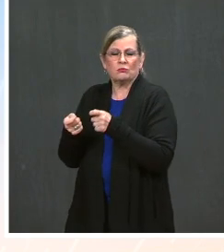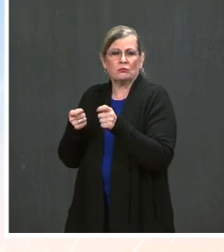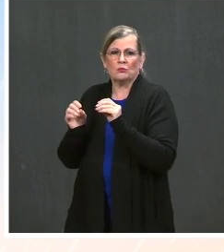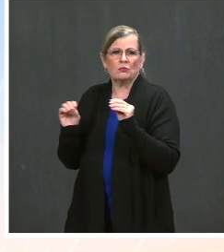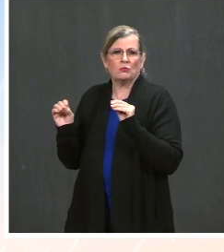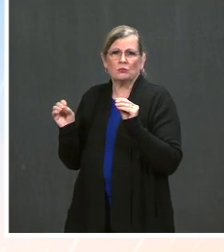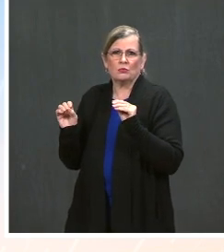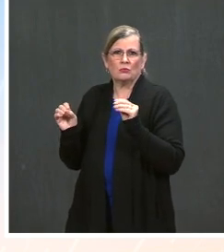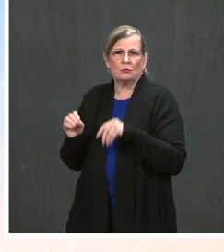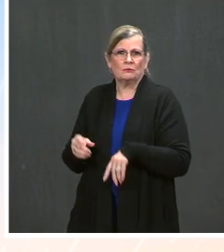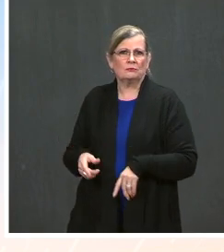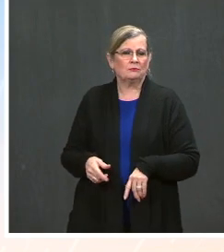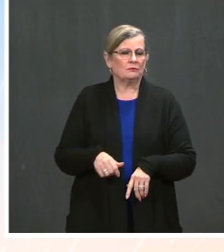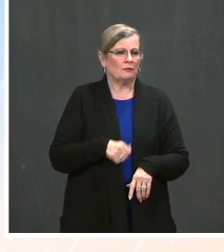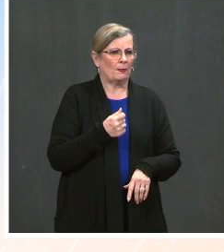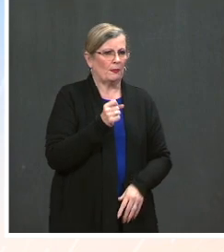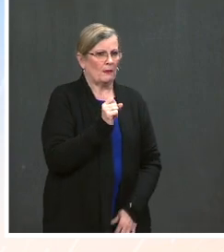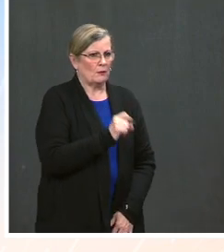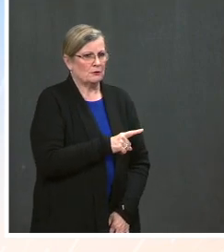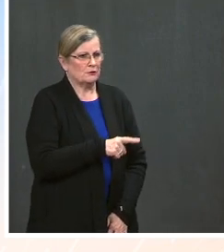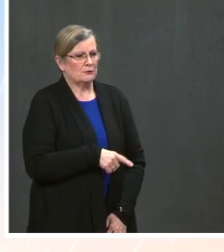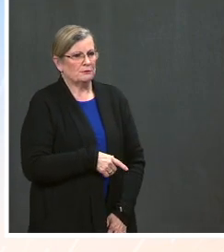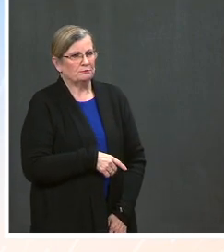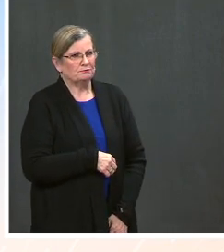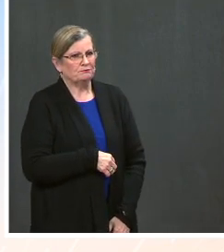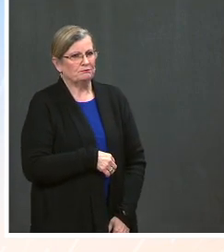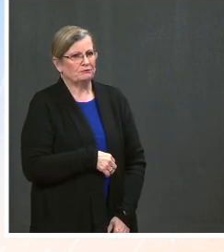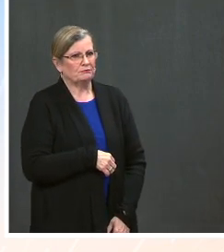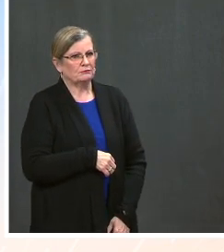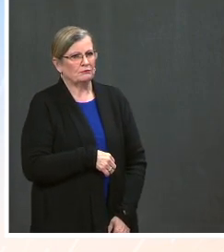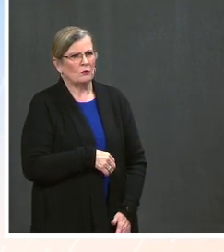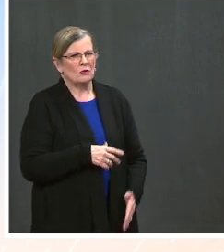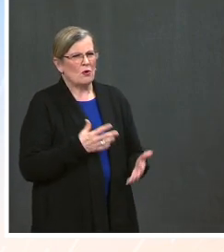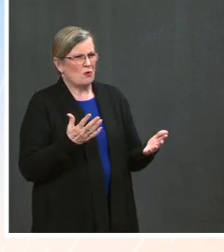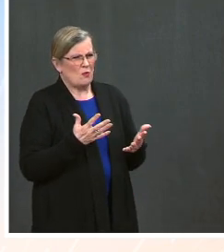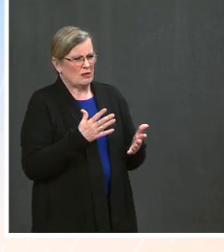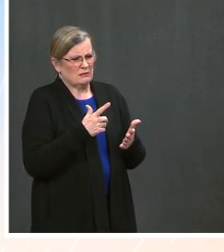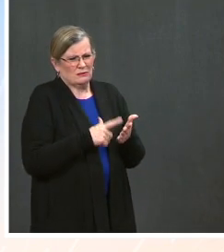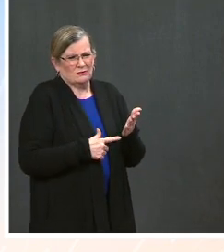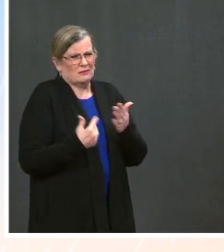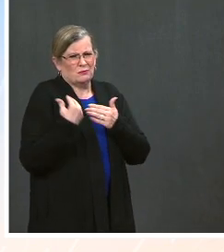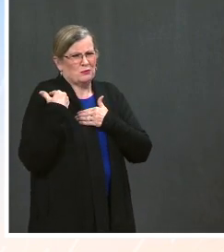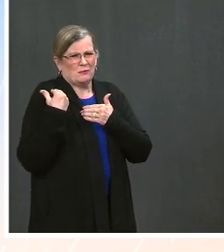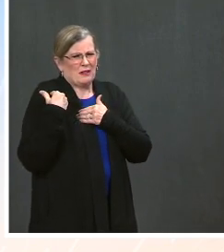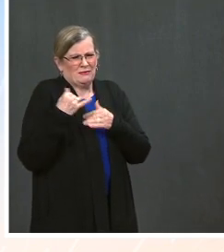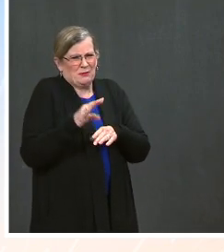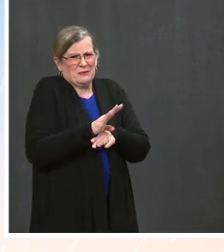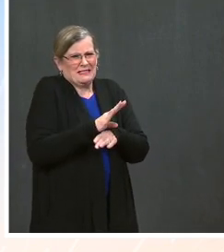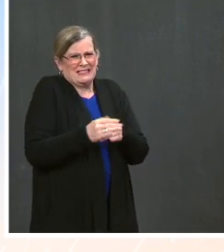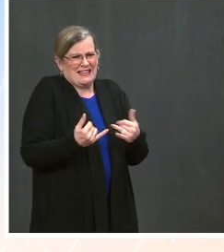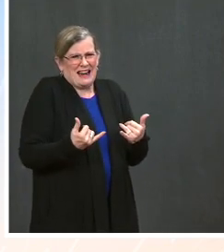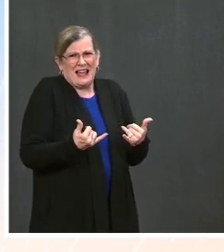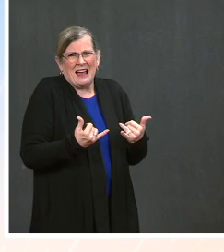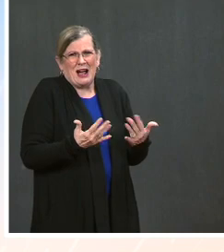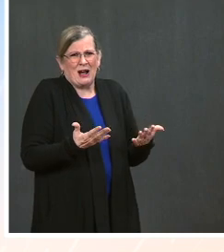the responsibility of businesses is in this debate? Ms. Psaki: They're -- in terms of activism or taking -- The Press: Yeah,